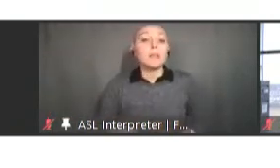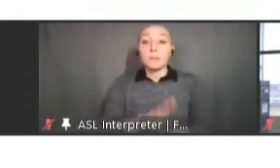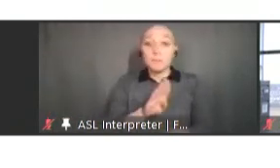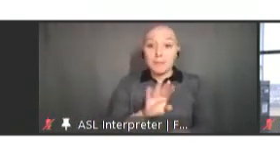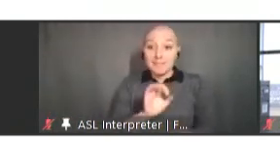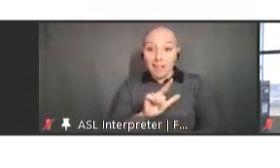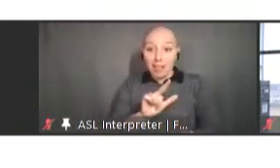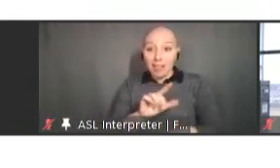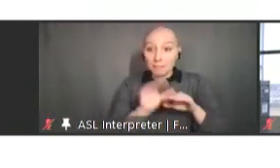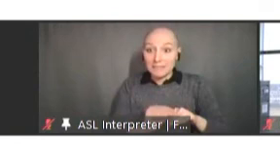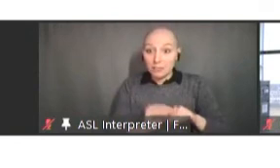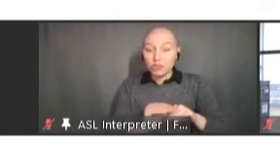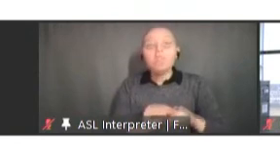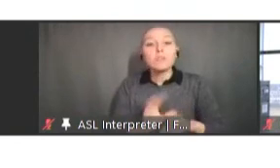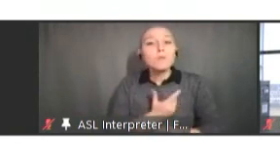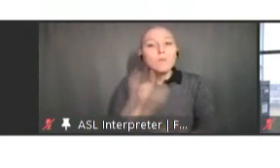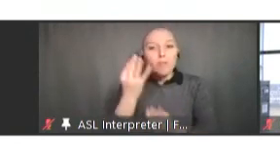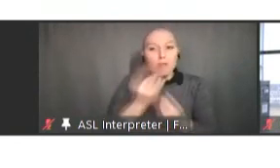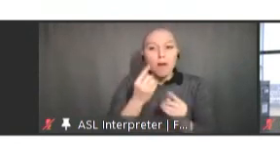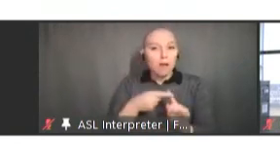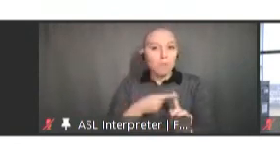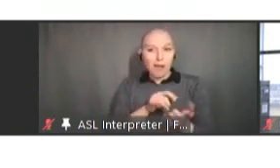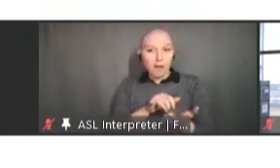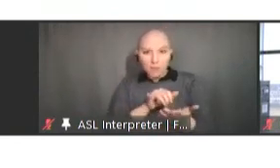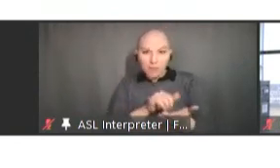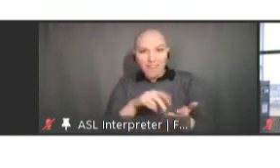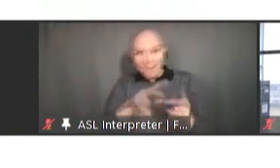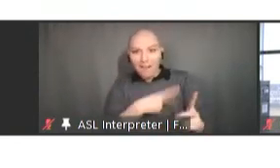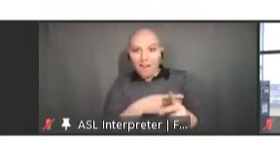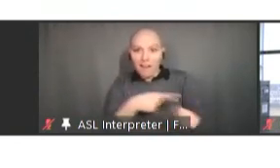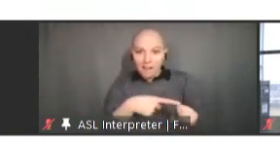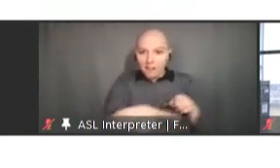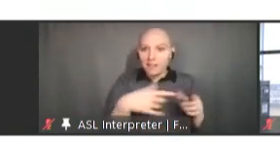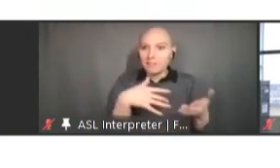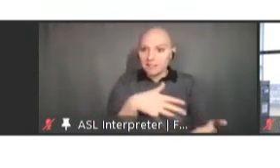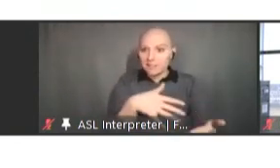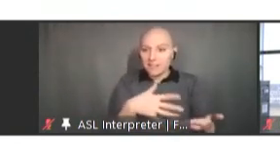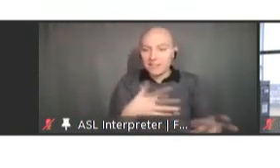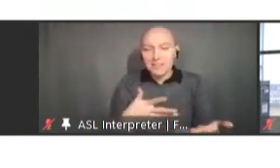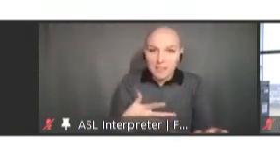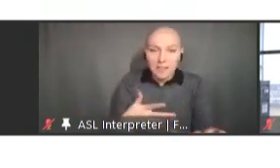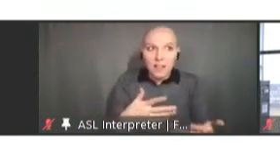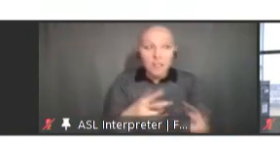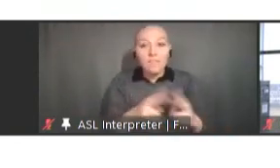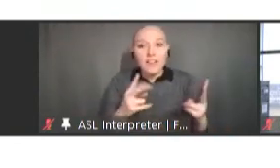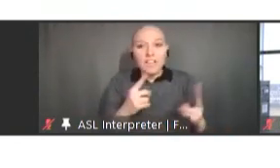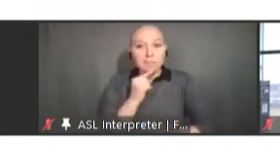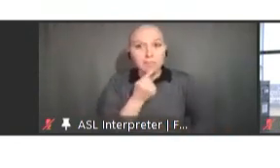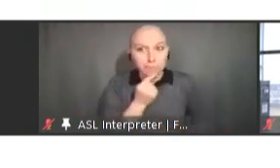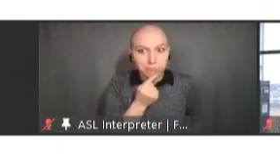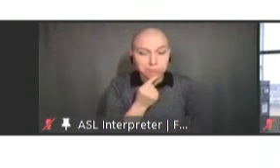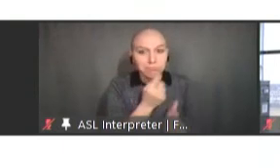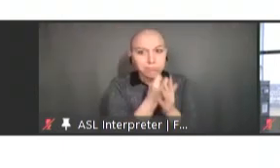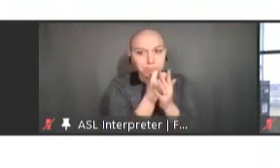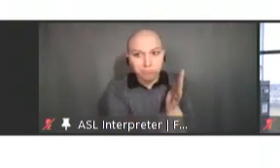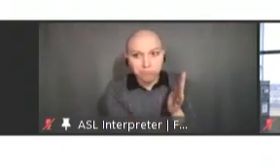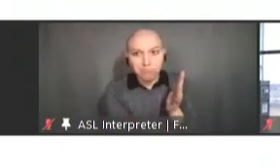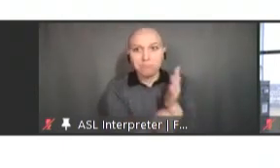and about doing these kinds of studies. Well, they're very intense studies to do. It's not that